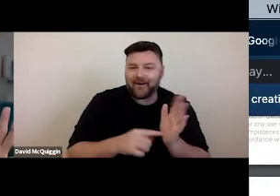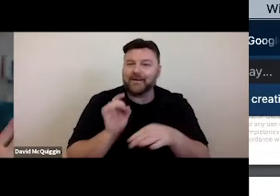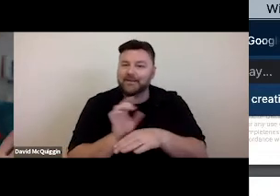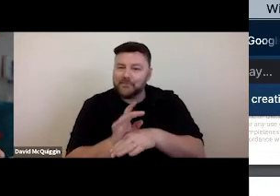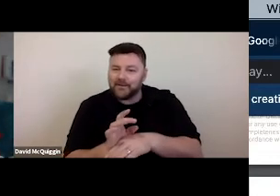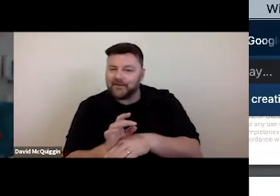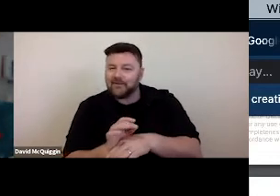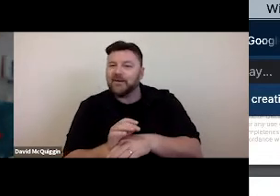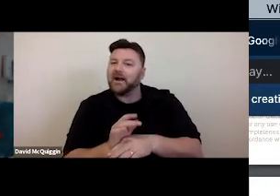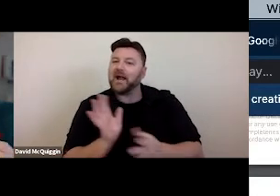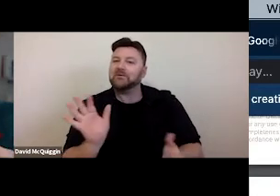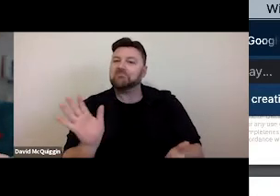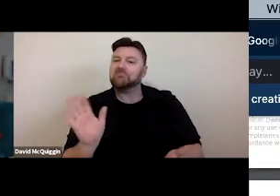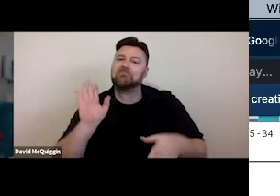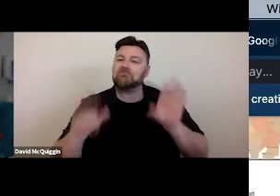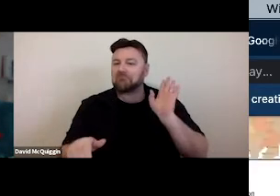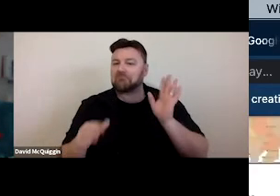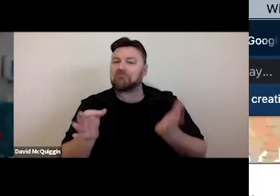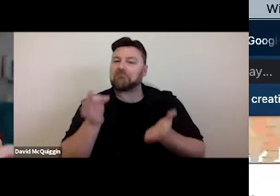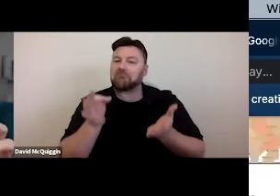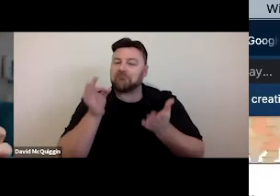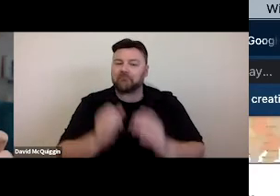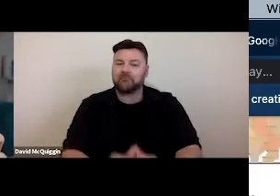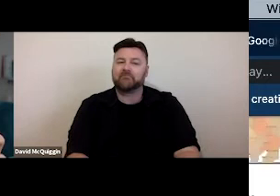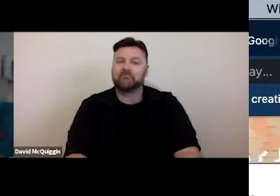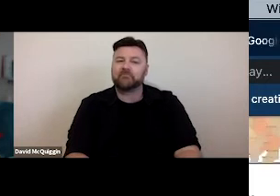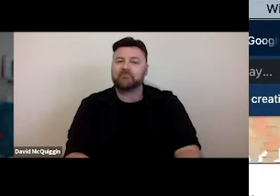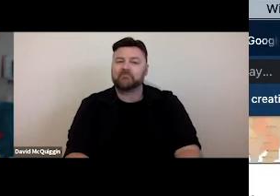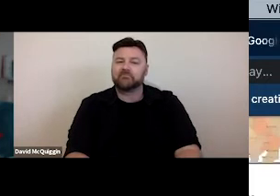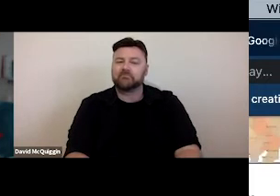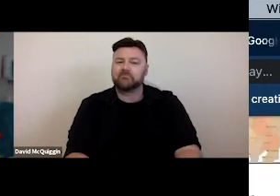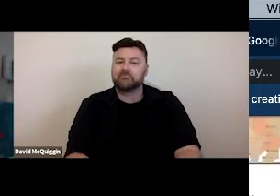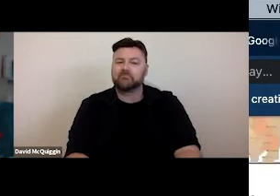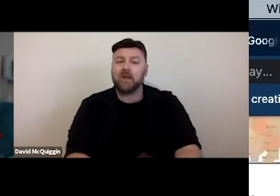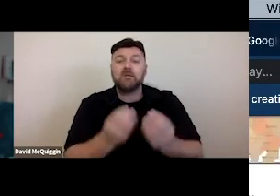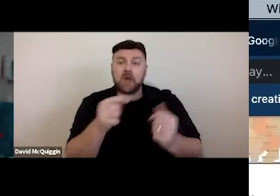cinemas. I know this person. Some are still working but they tend to